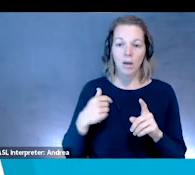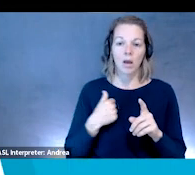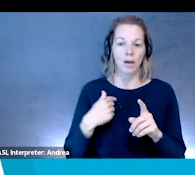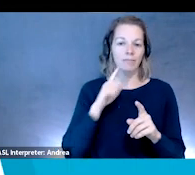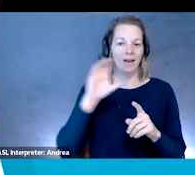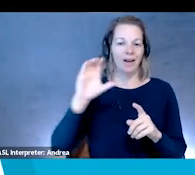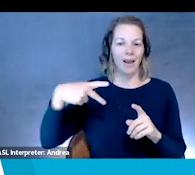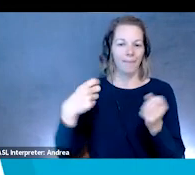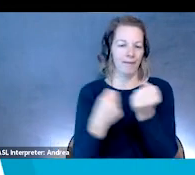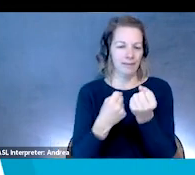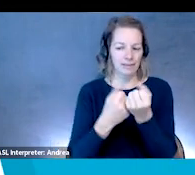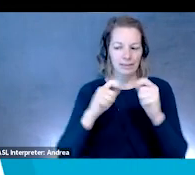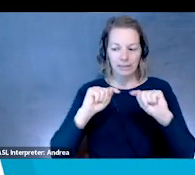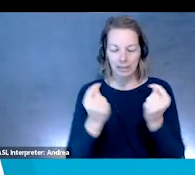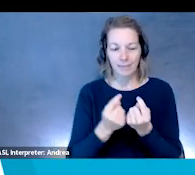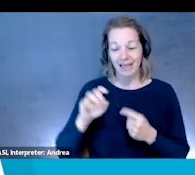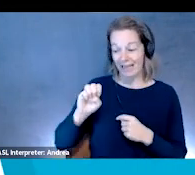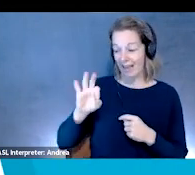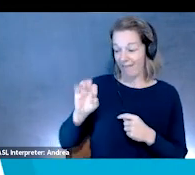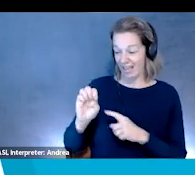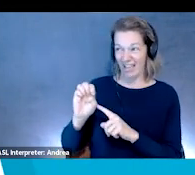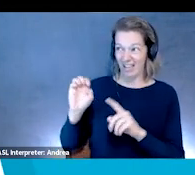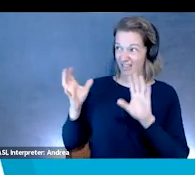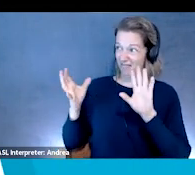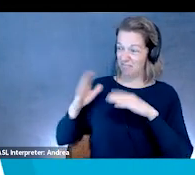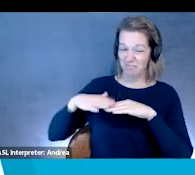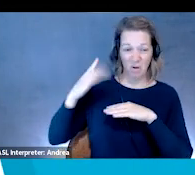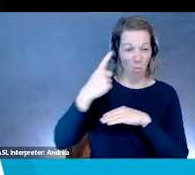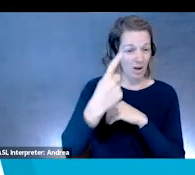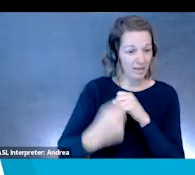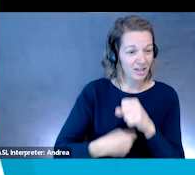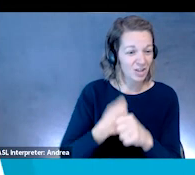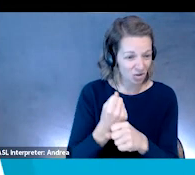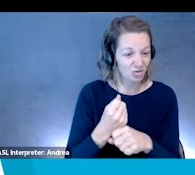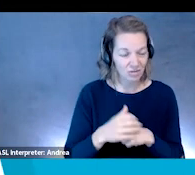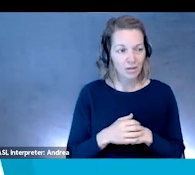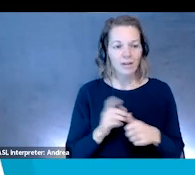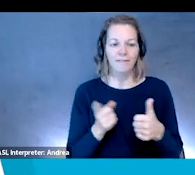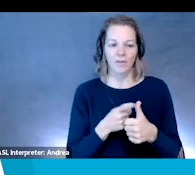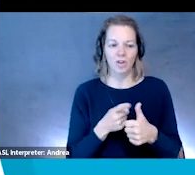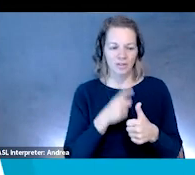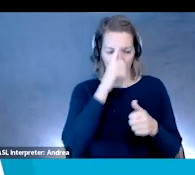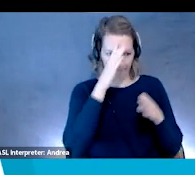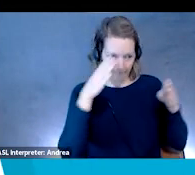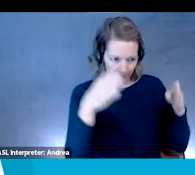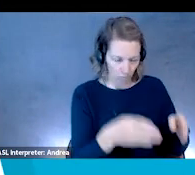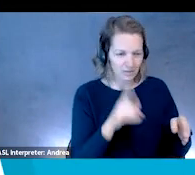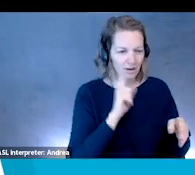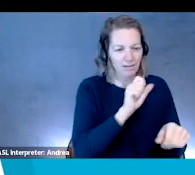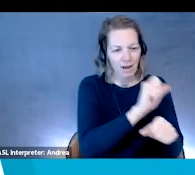HI, HELLO, HI. I'M A STAFF ATTORNEY FOR EQUIP FOR